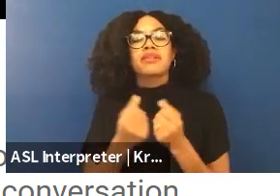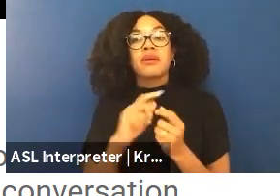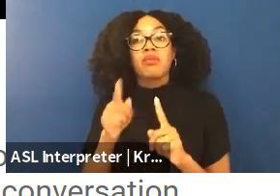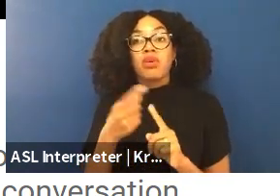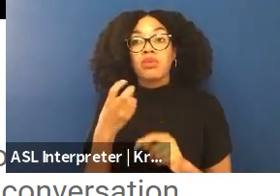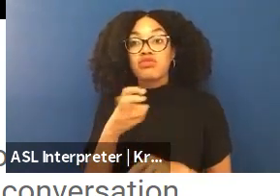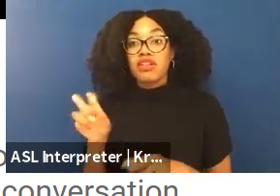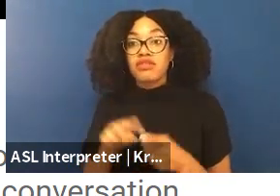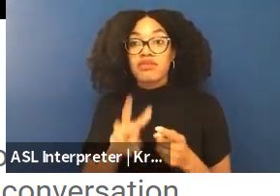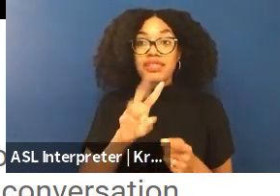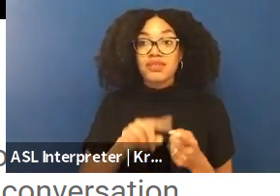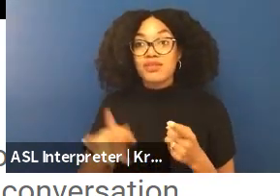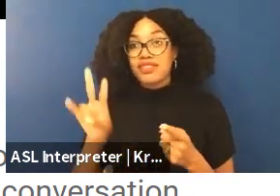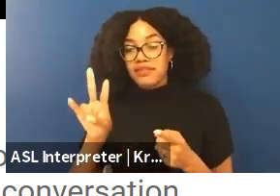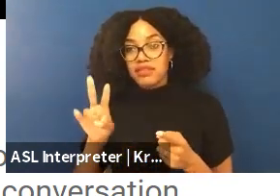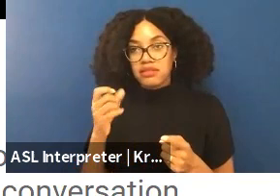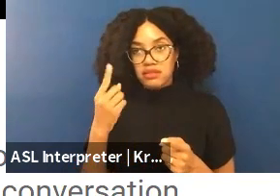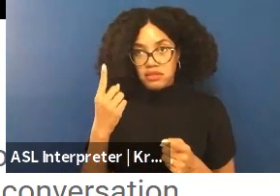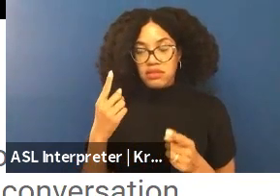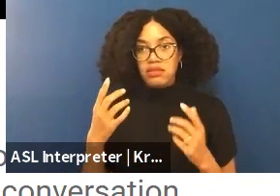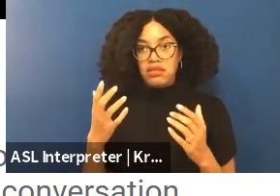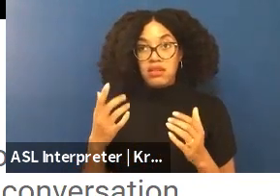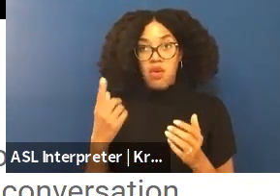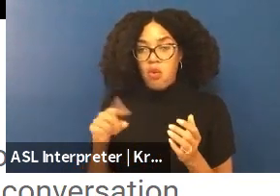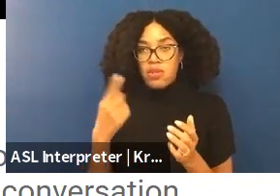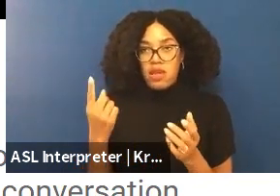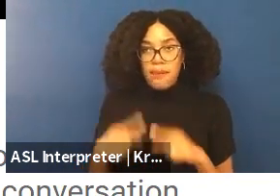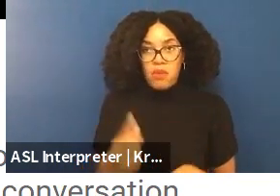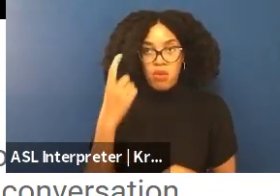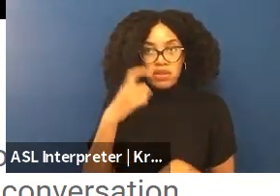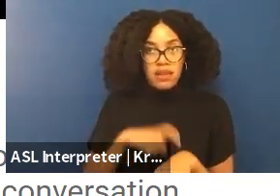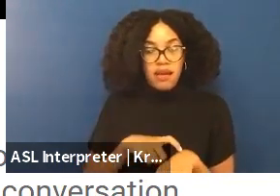has only happened once and I'm like, "I want to replicate this." I have no idea how, but we had